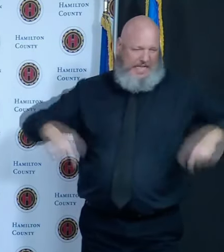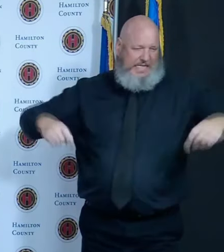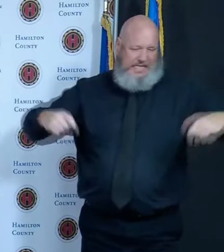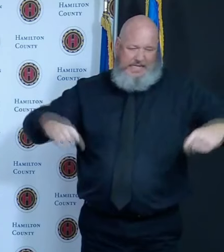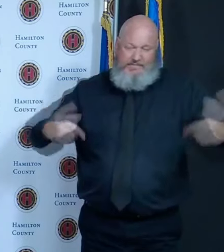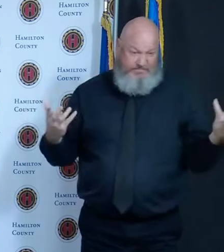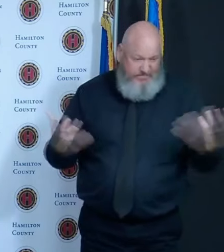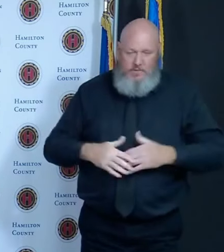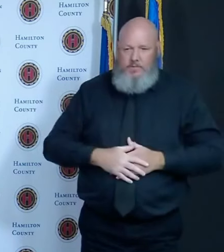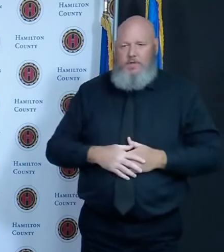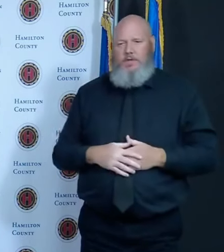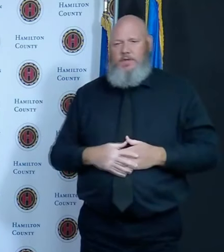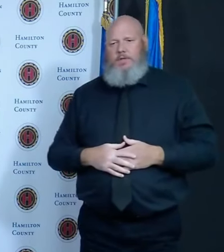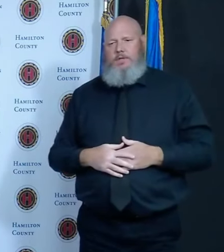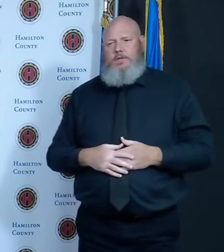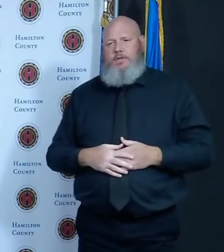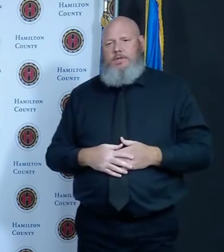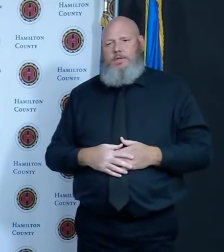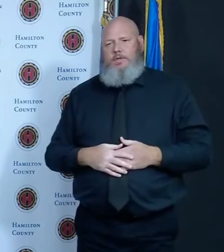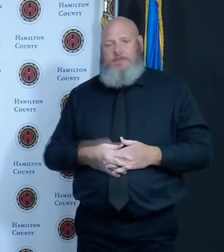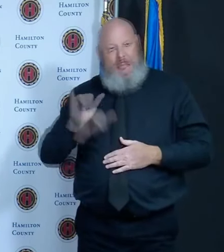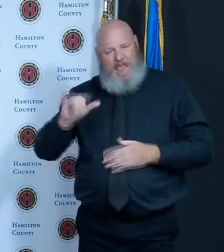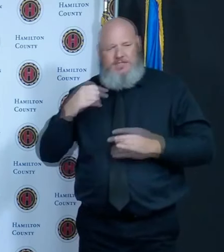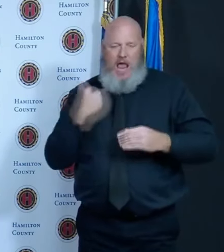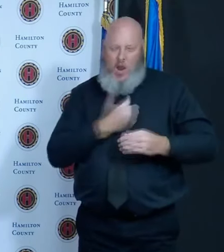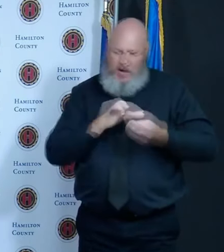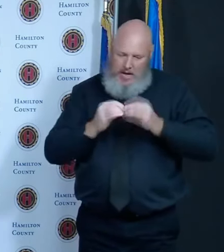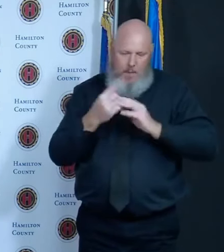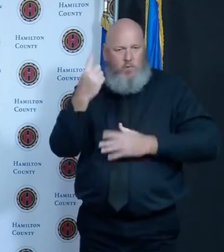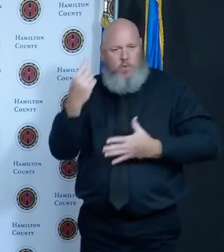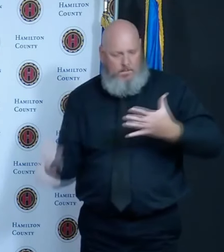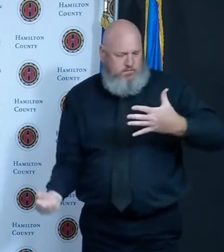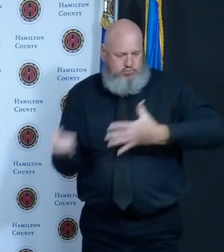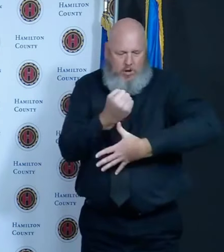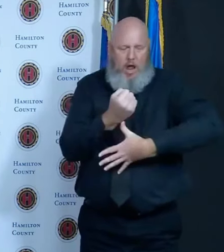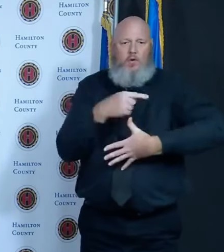comes to that piece of legislation so Jill we're going to go back to you I